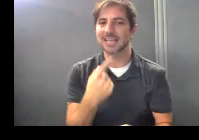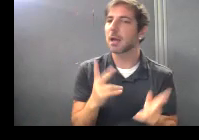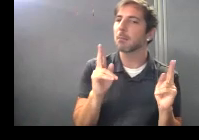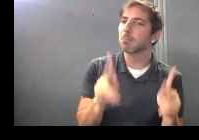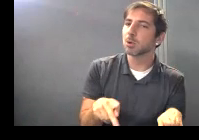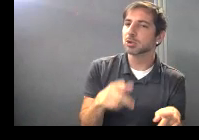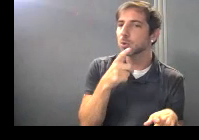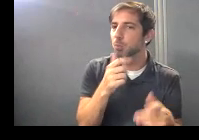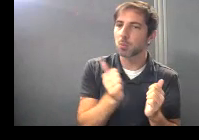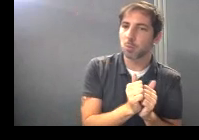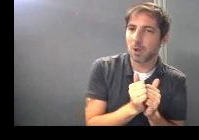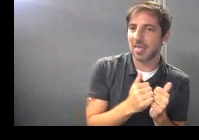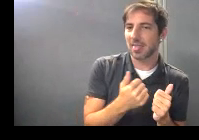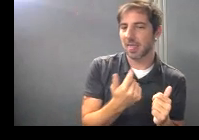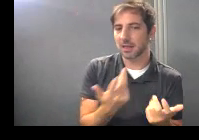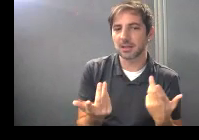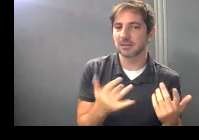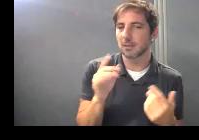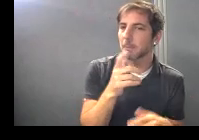WITH. I WANT TO GIVE ONE CAVEAT.